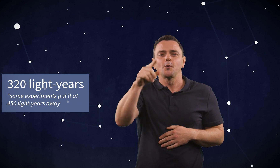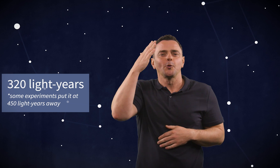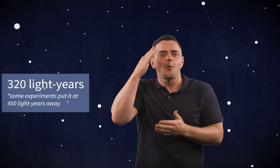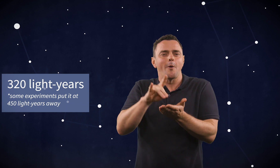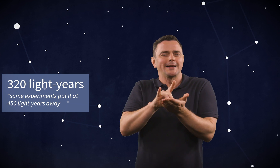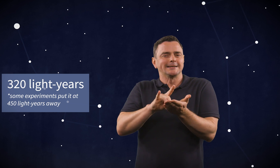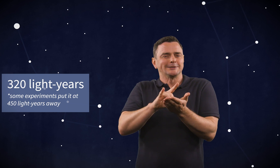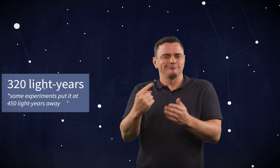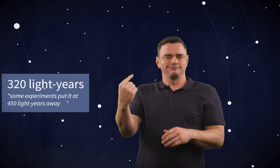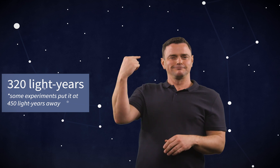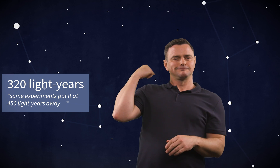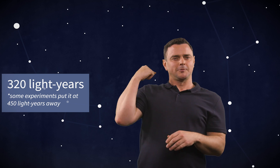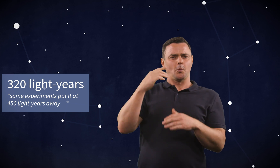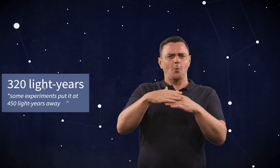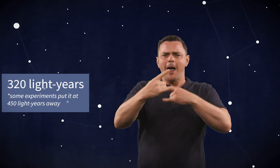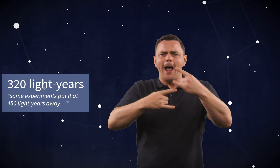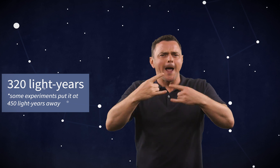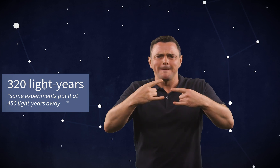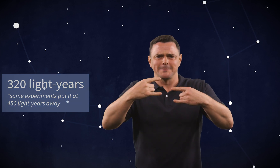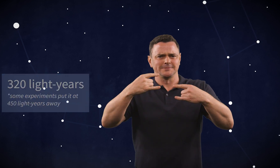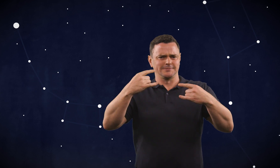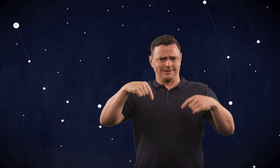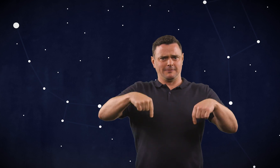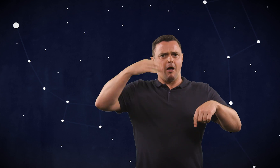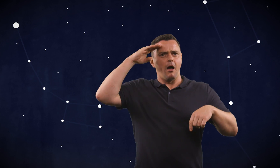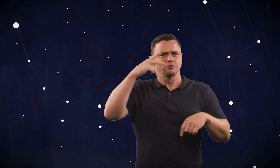What do you think was happening in Irish history 320 years ago?